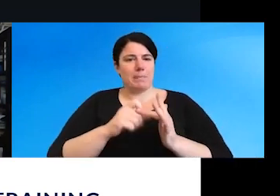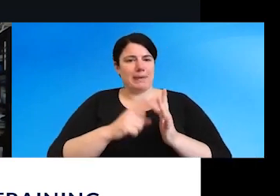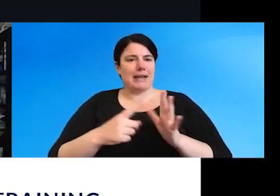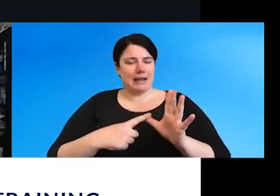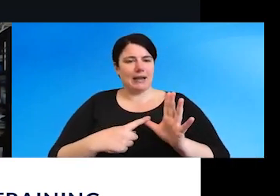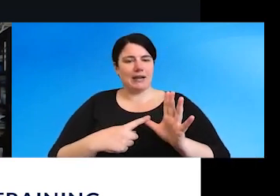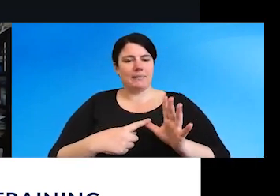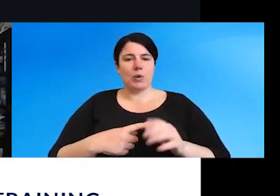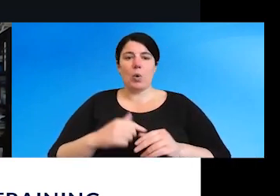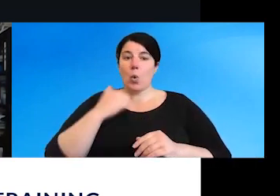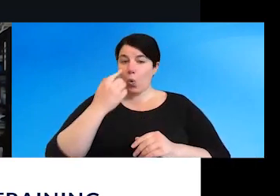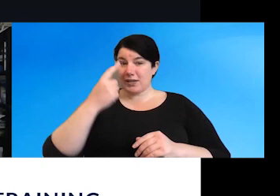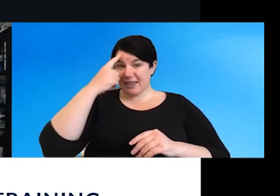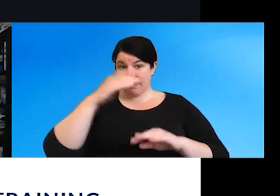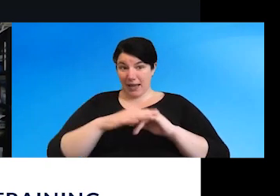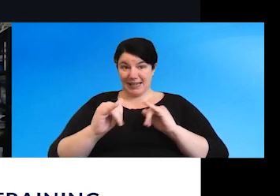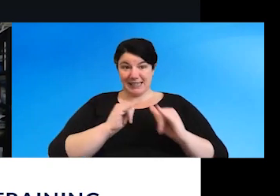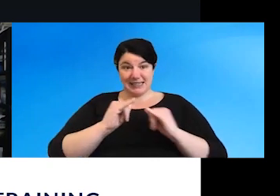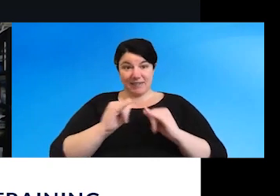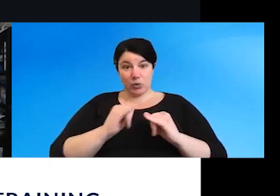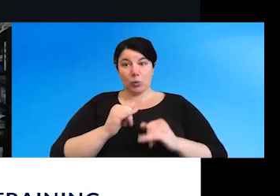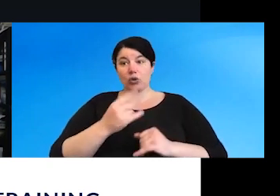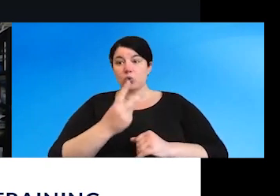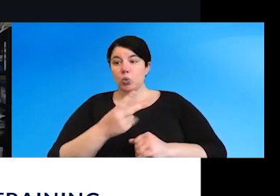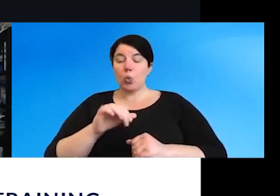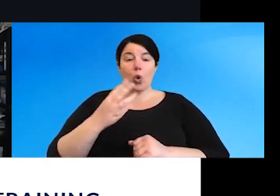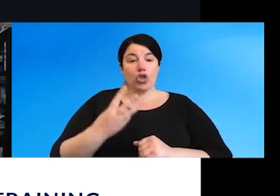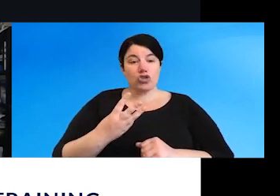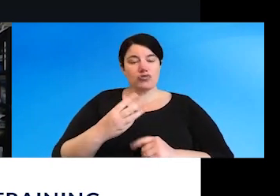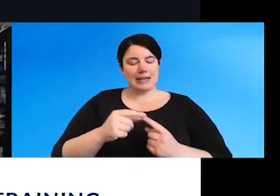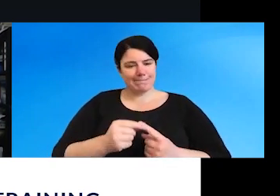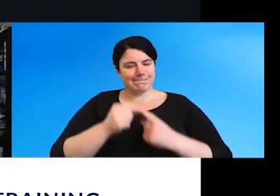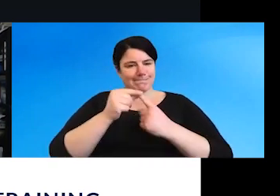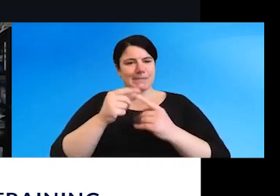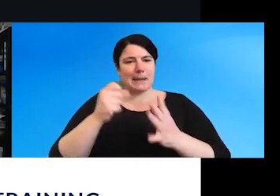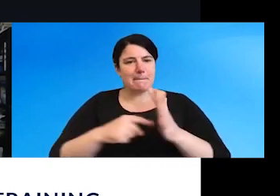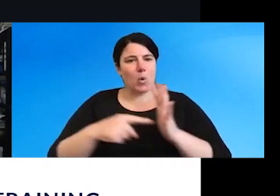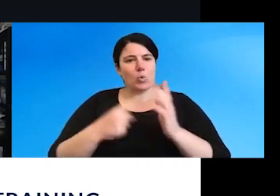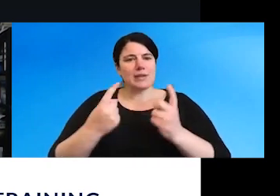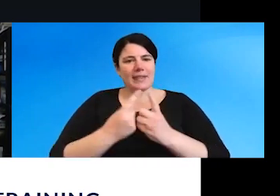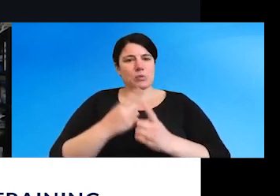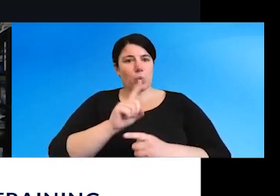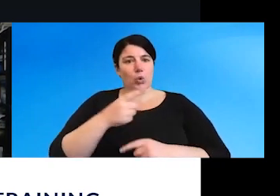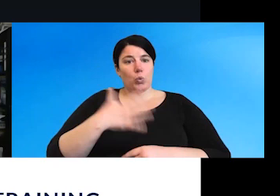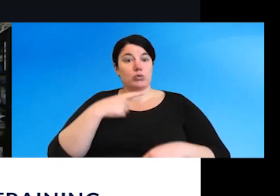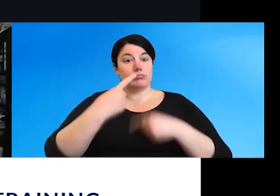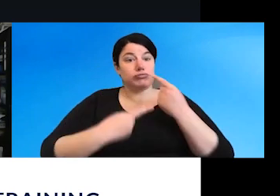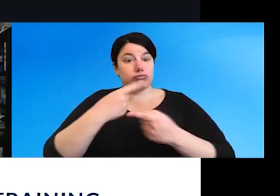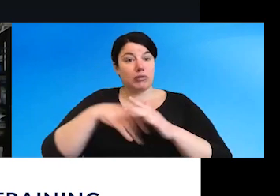You should go into an interview with two or three key phrases of what you want to get across. You should